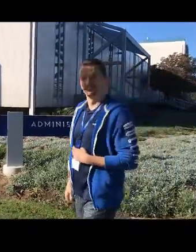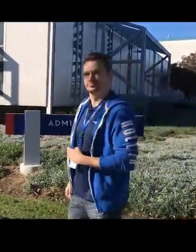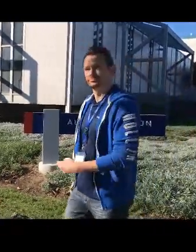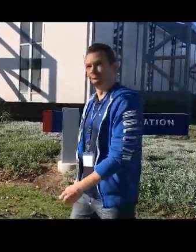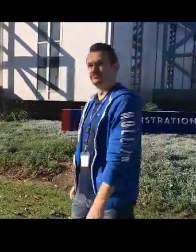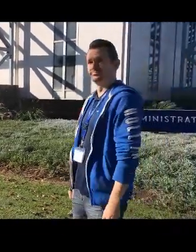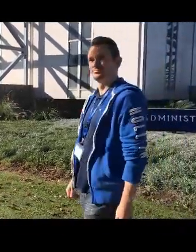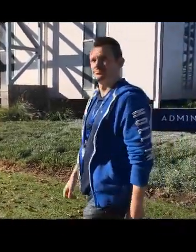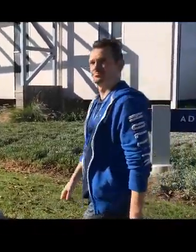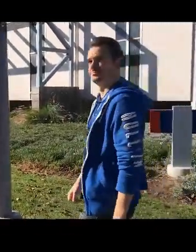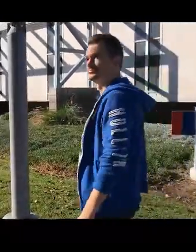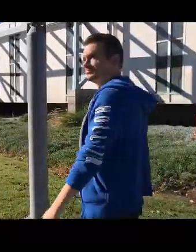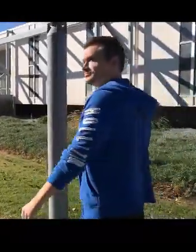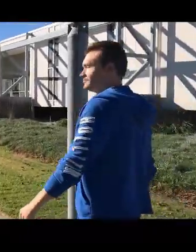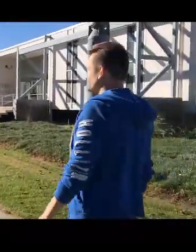(walking)